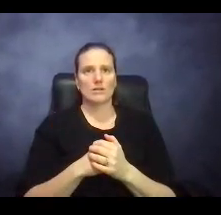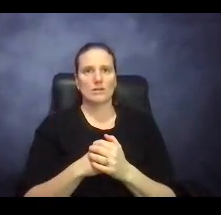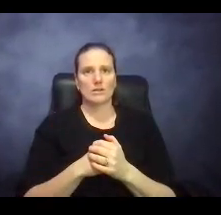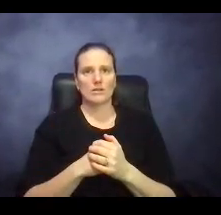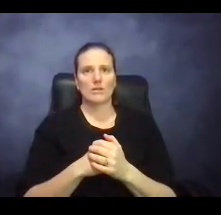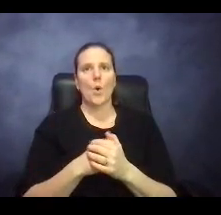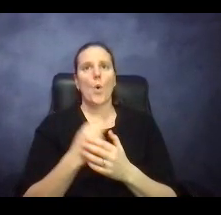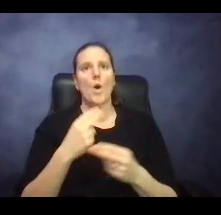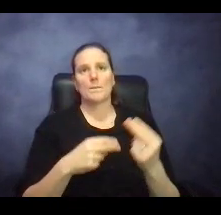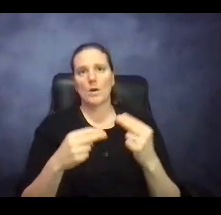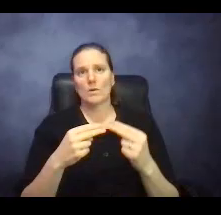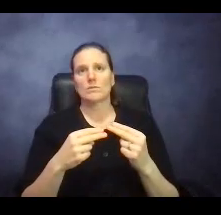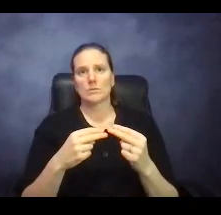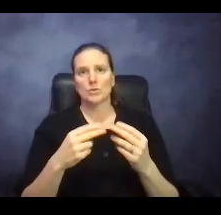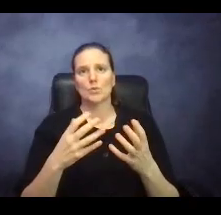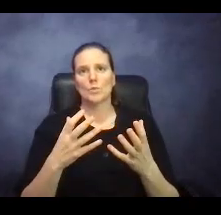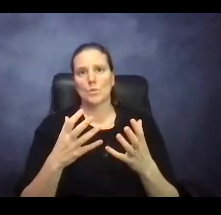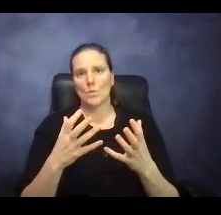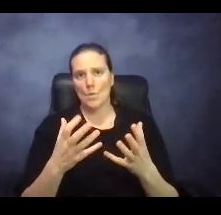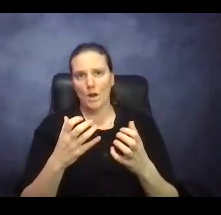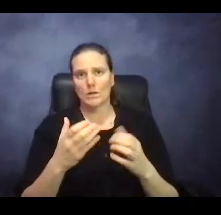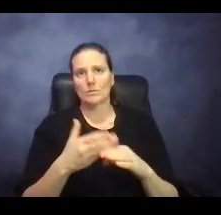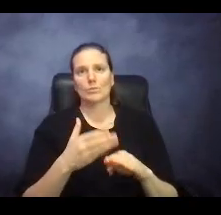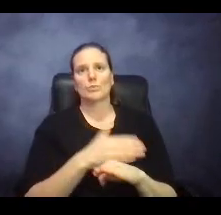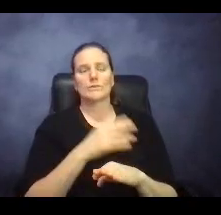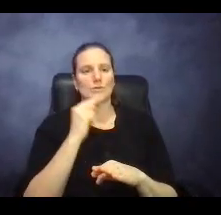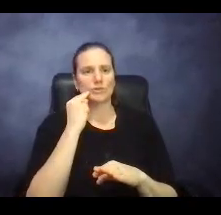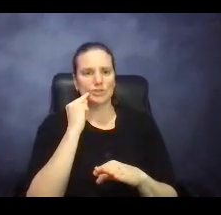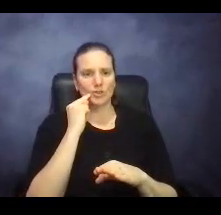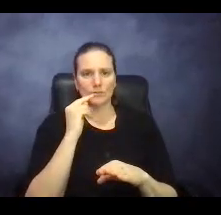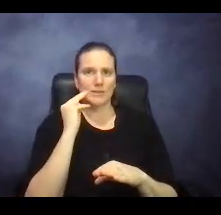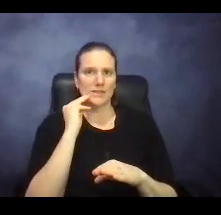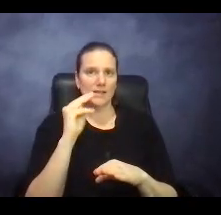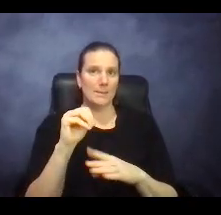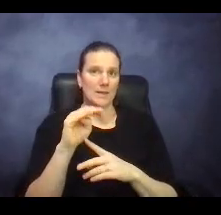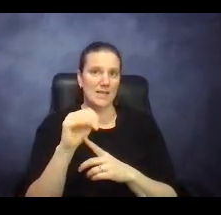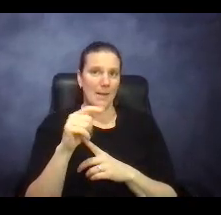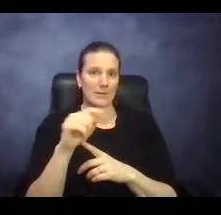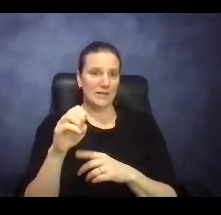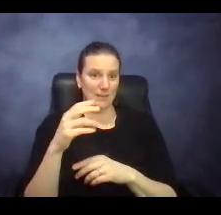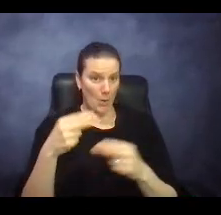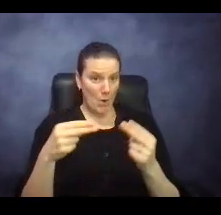And then obviously optimizing your nutrition improves the metabolism, the hormones. So